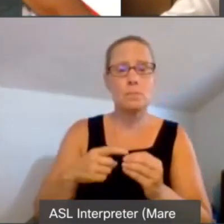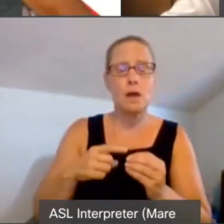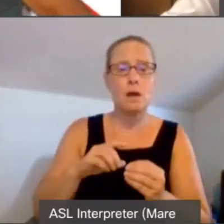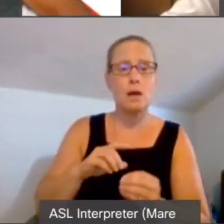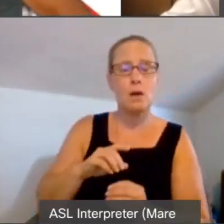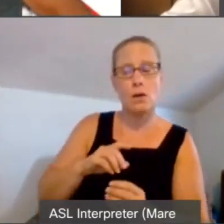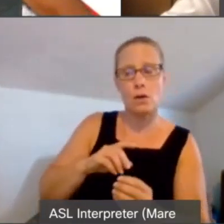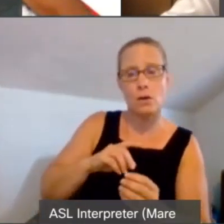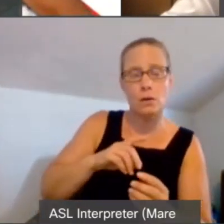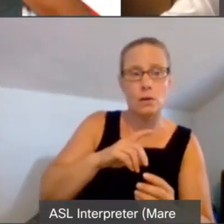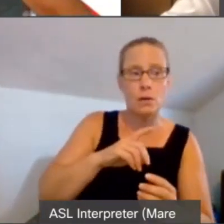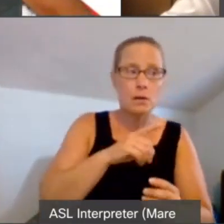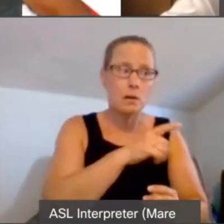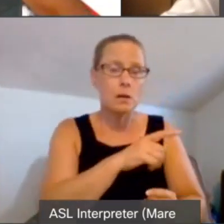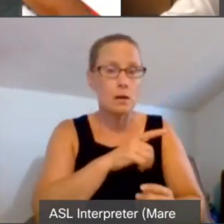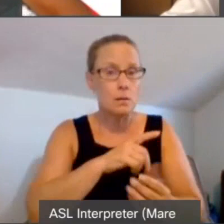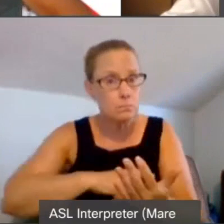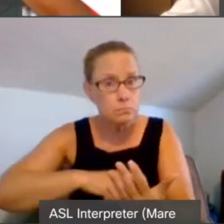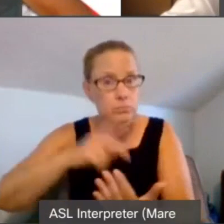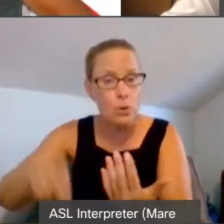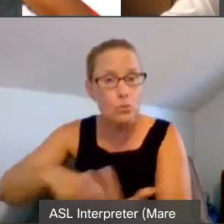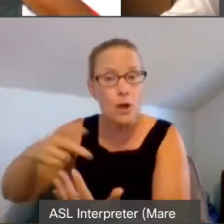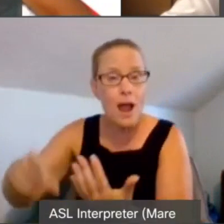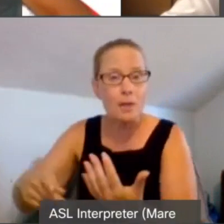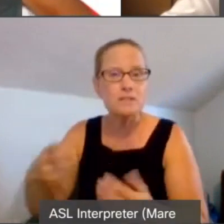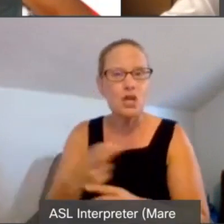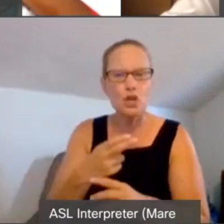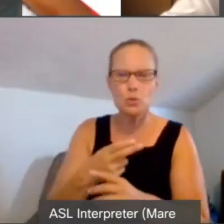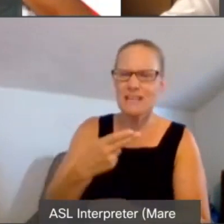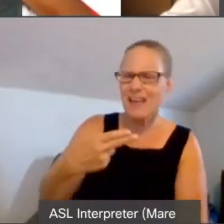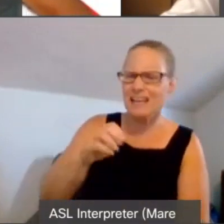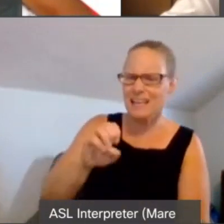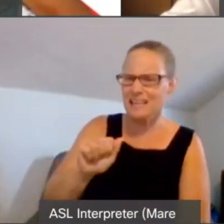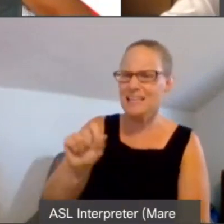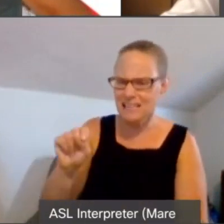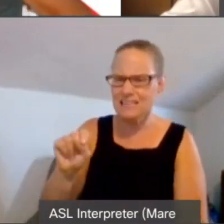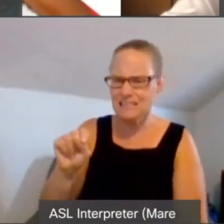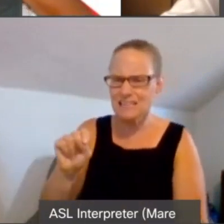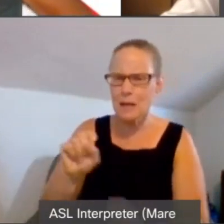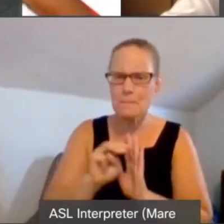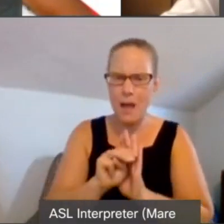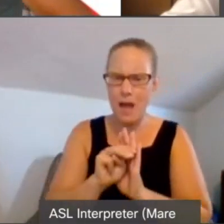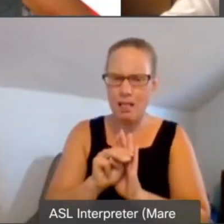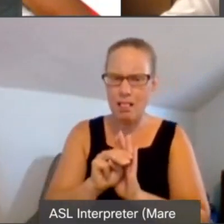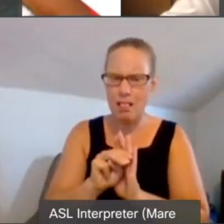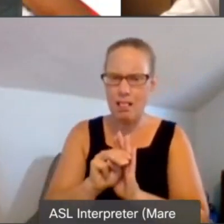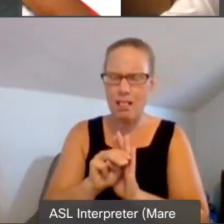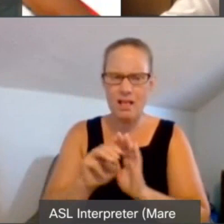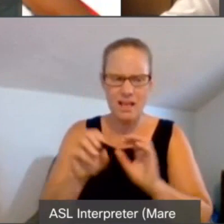in communities that are using this HEAT model, could you direct our audience to a particular community